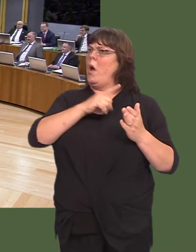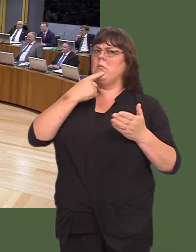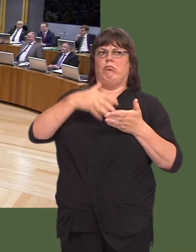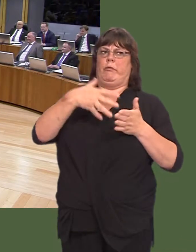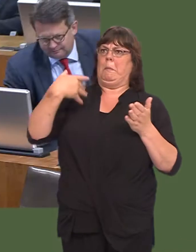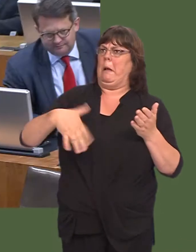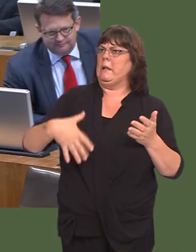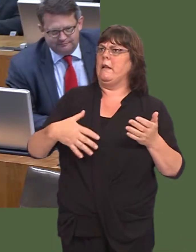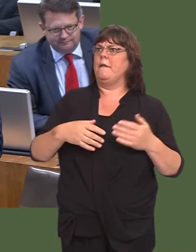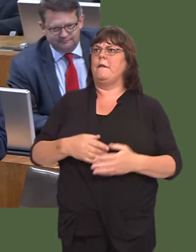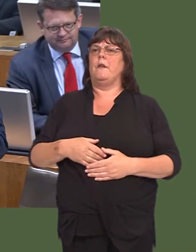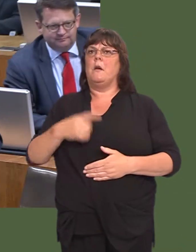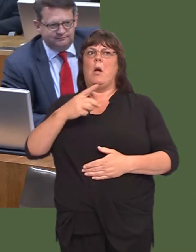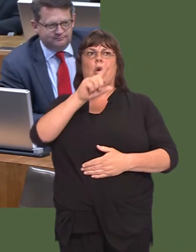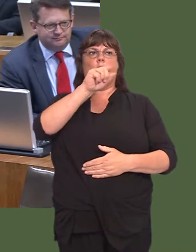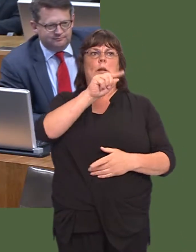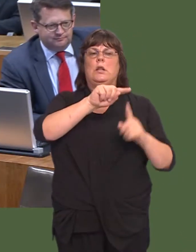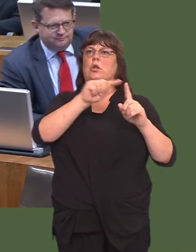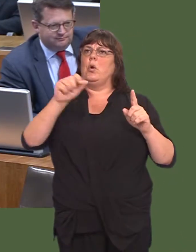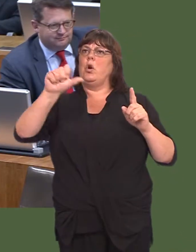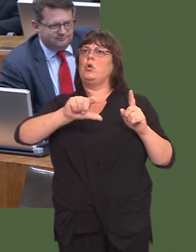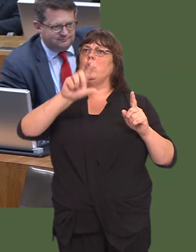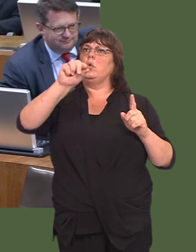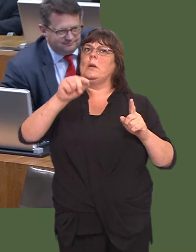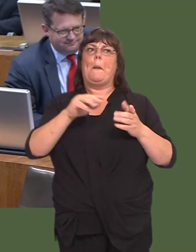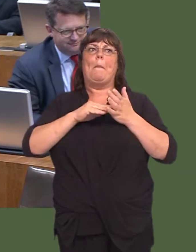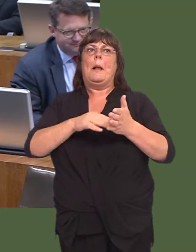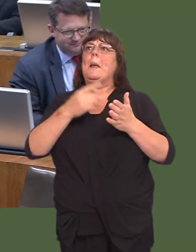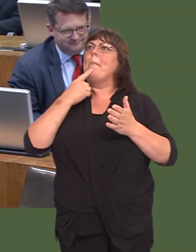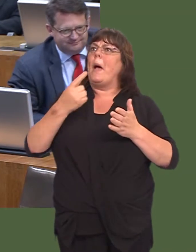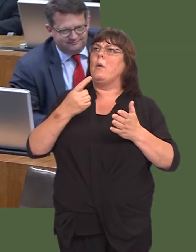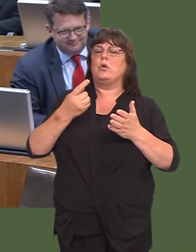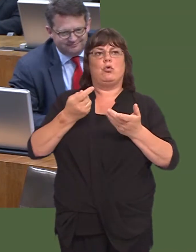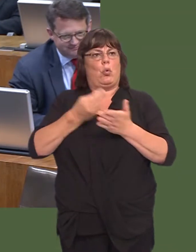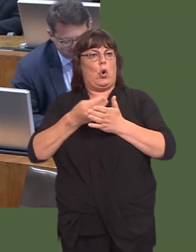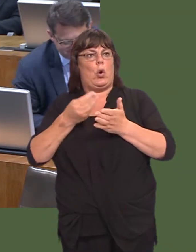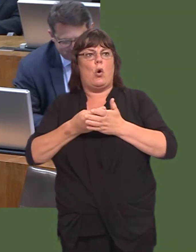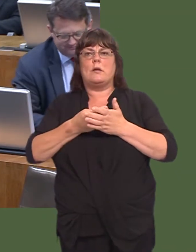We saw estimates of between £20 million and £120 million a year of how much it would